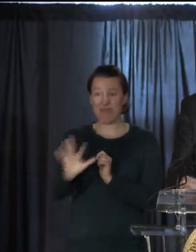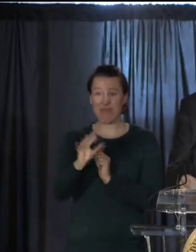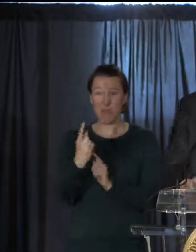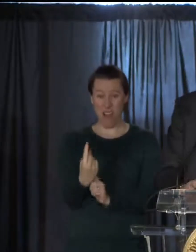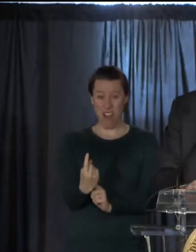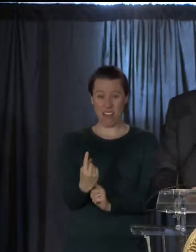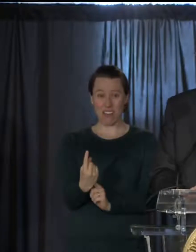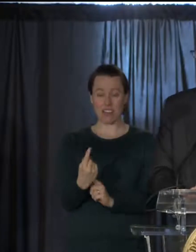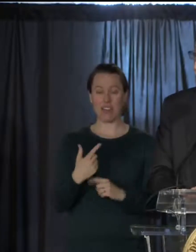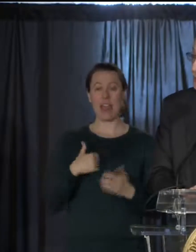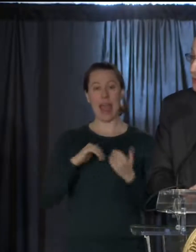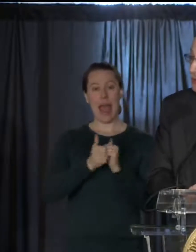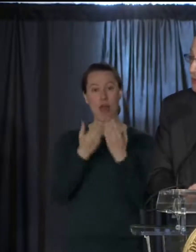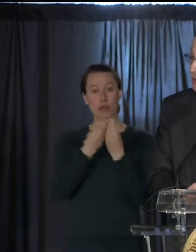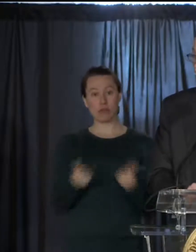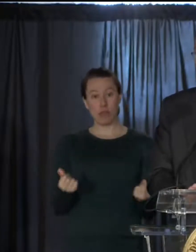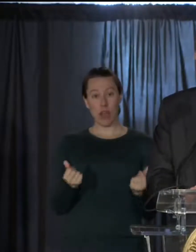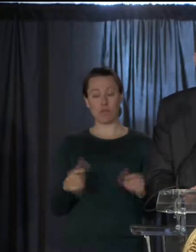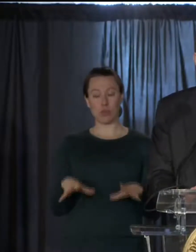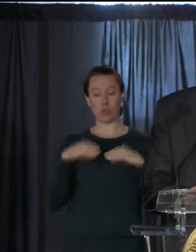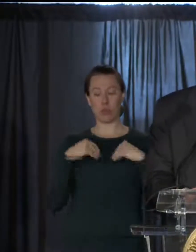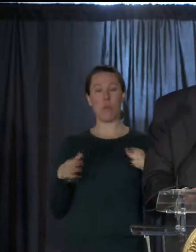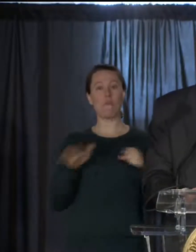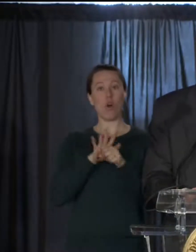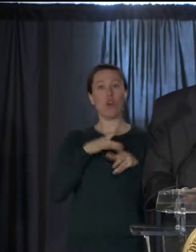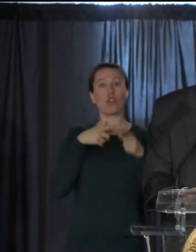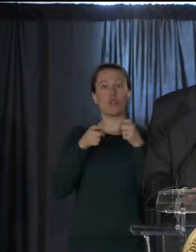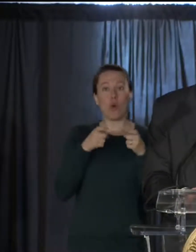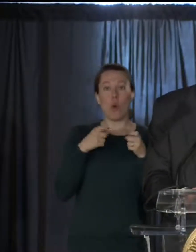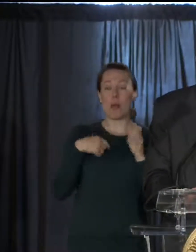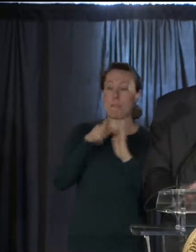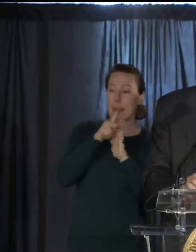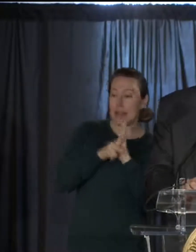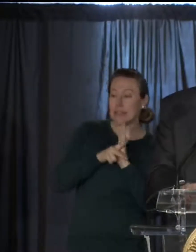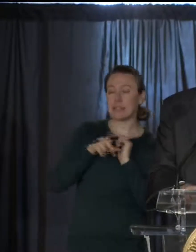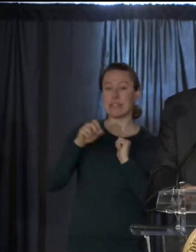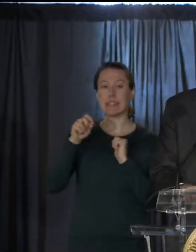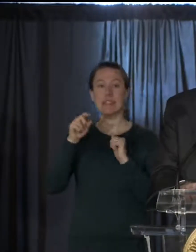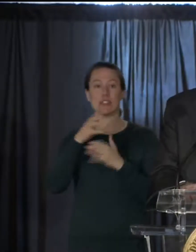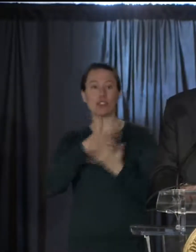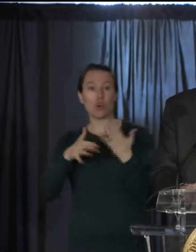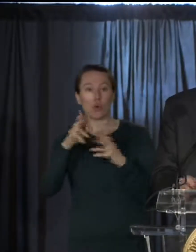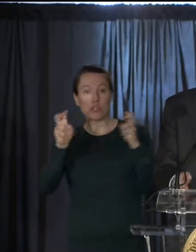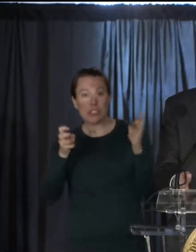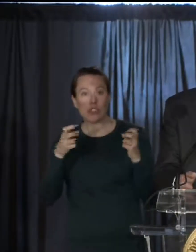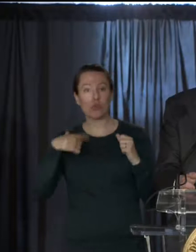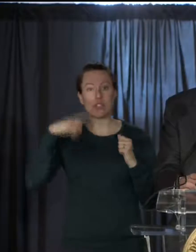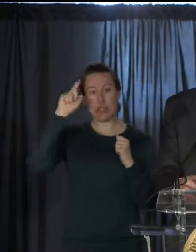CONTROL OVER OUR SOCIAL ISSUES AND OUR POLICIES AND OUR GOVERNMENT AND HAVE FULL REPRESENTATION IN CONGRESS IS